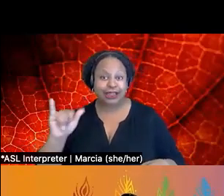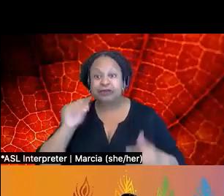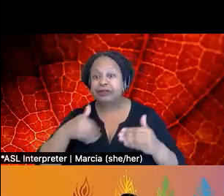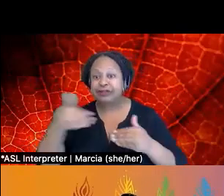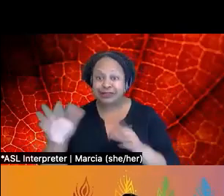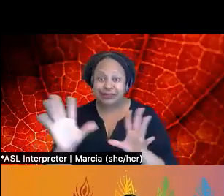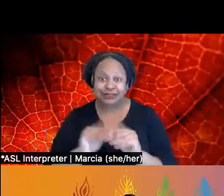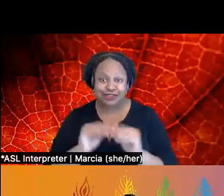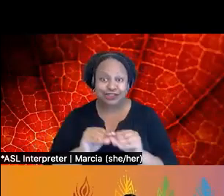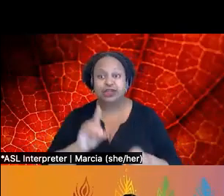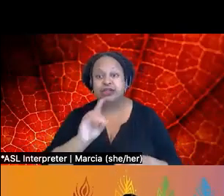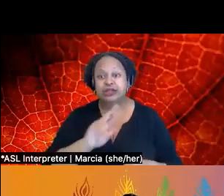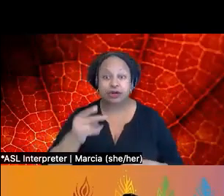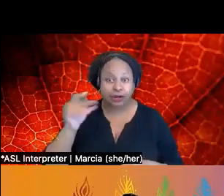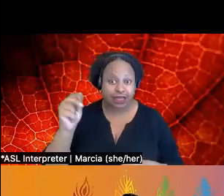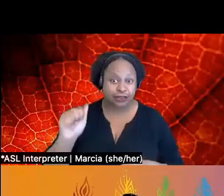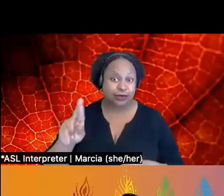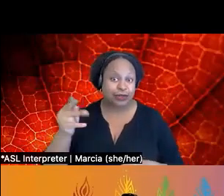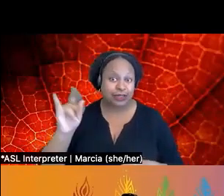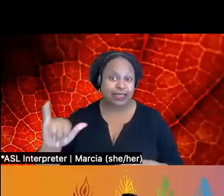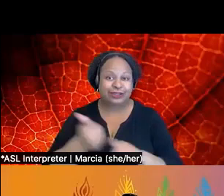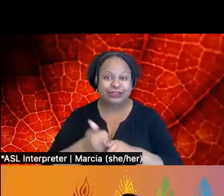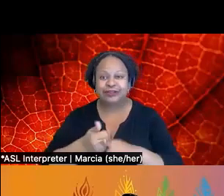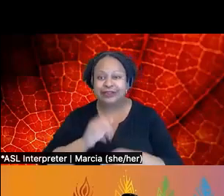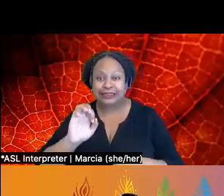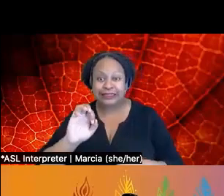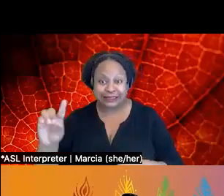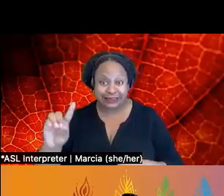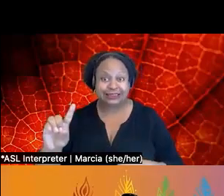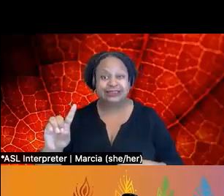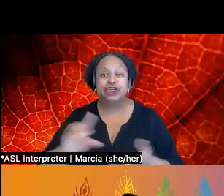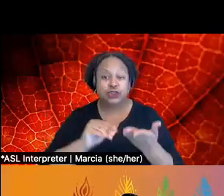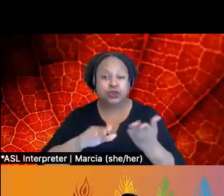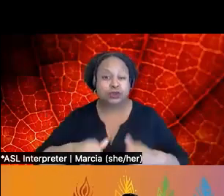Dr. Heather Kelly is the executive director, student life programs and